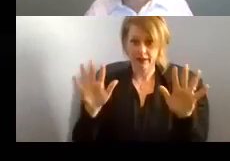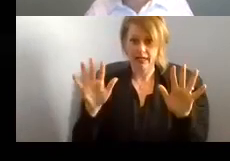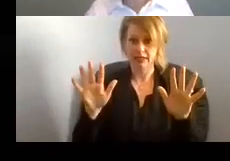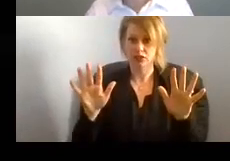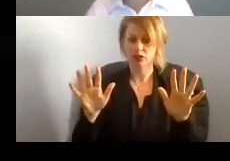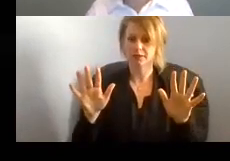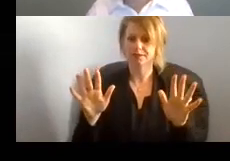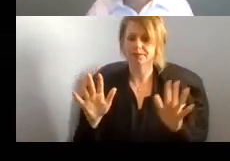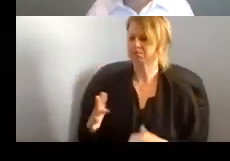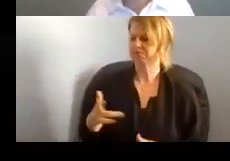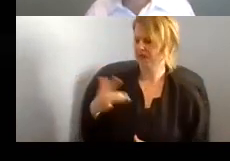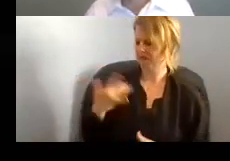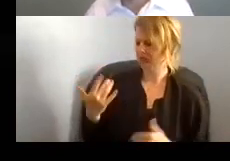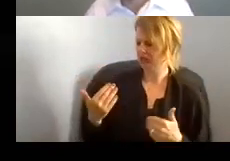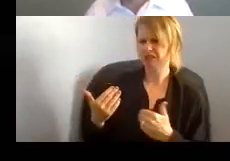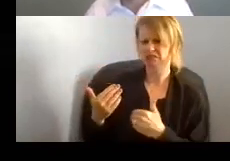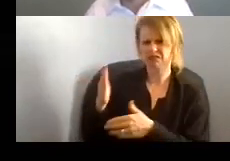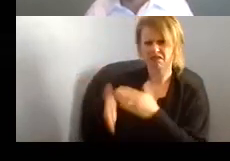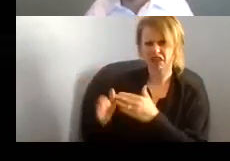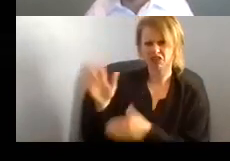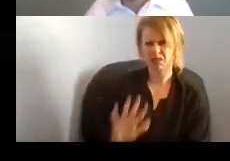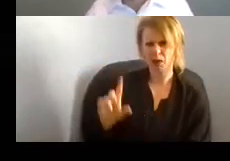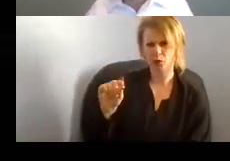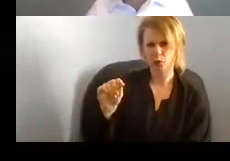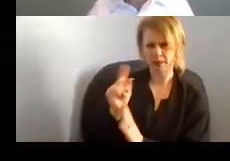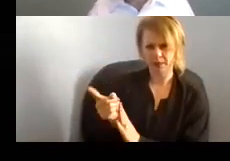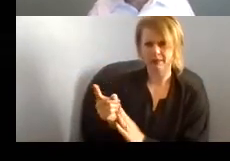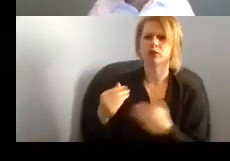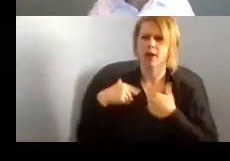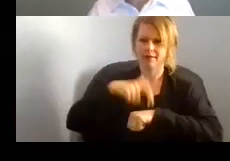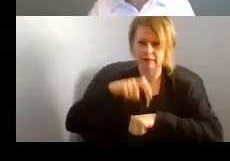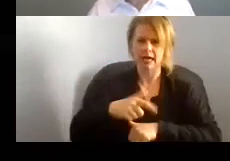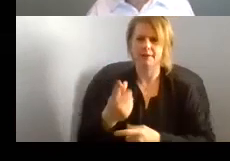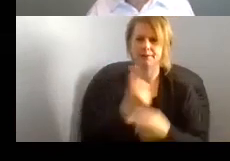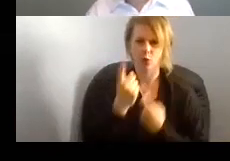20 minutes so we have plenty of time for questions and discussion, so please